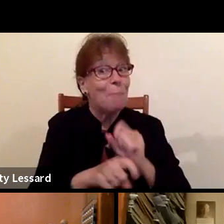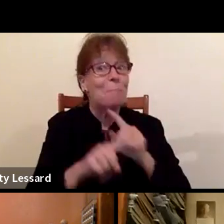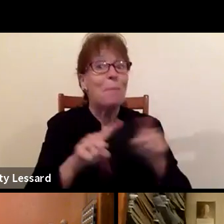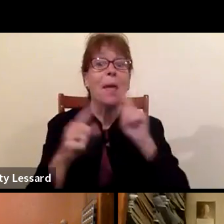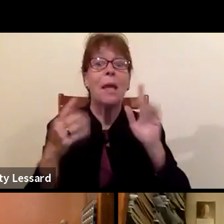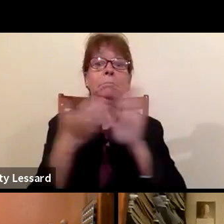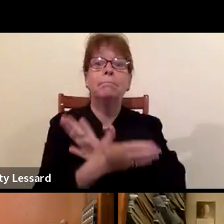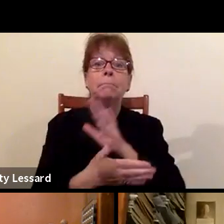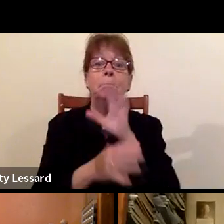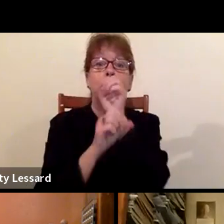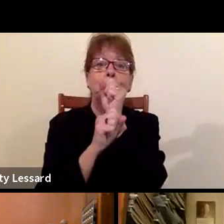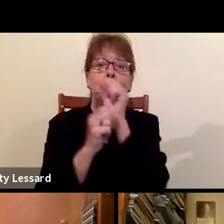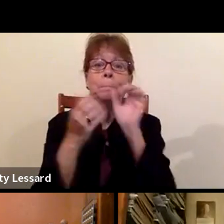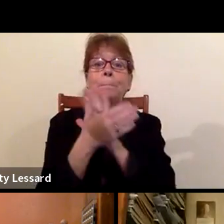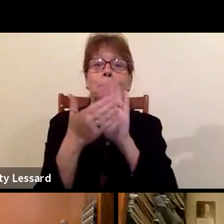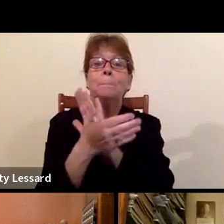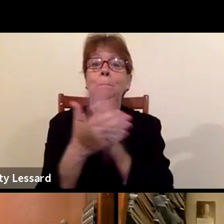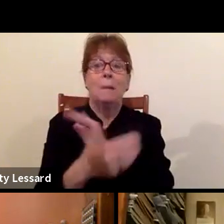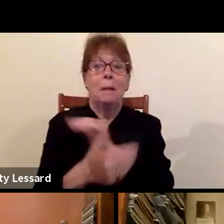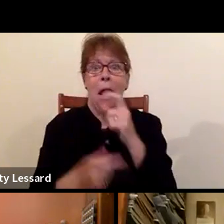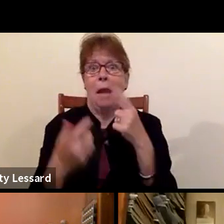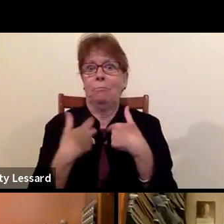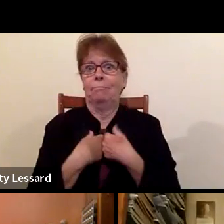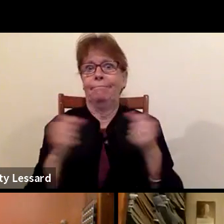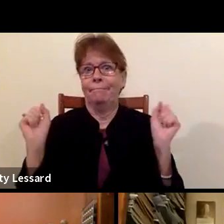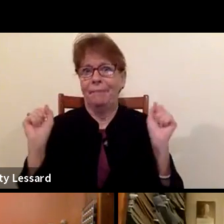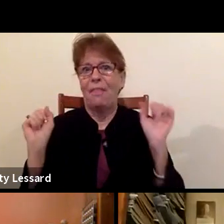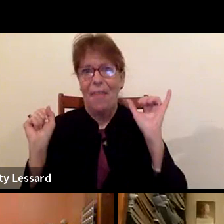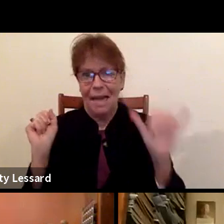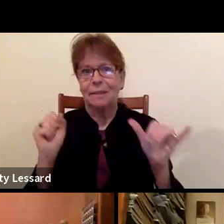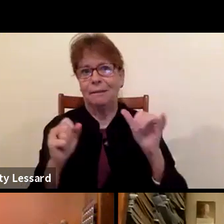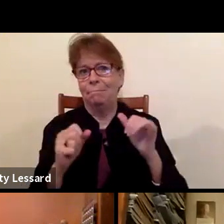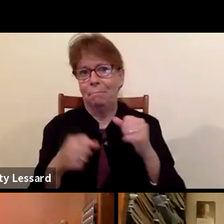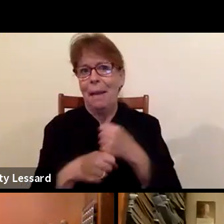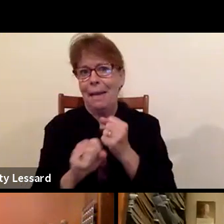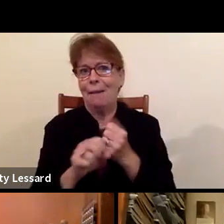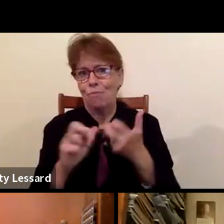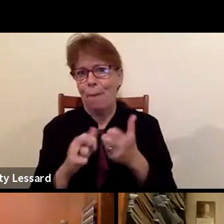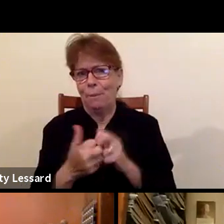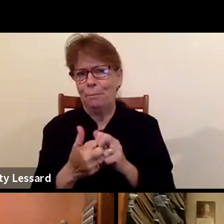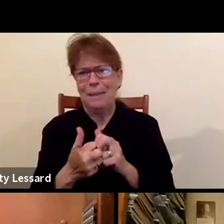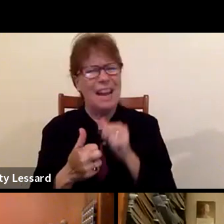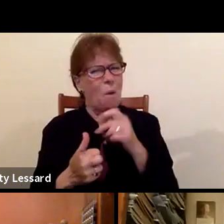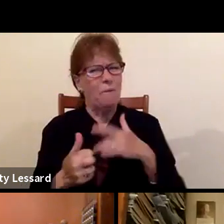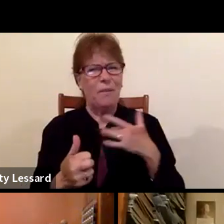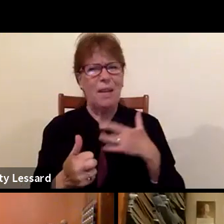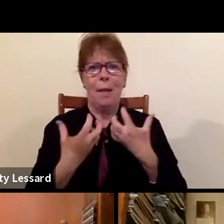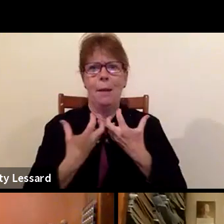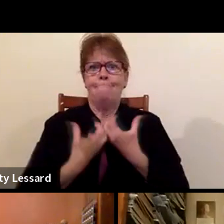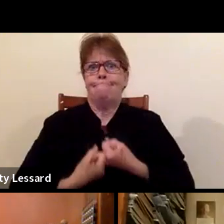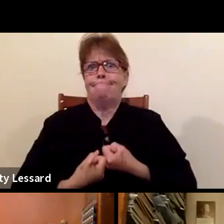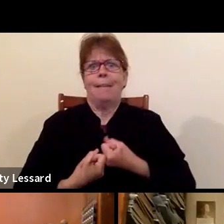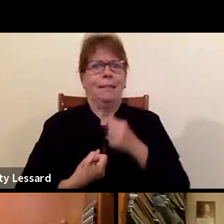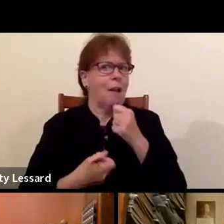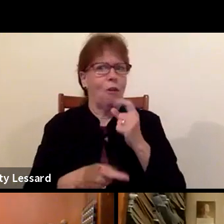The fact that, you know, 4 1/2 % of people in tech say they identify as autistic means that a lot of them are getting jobs and lot of them are hiding it.